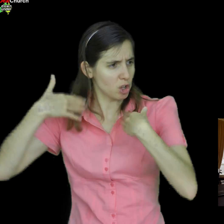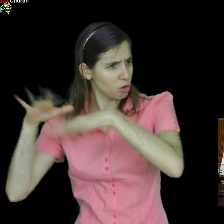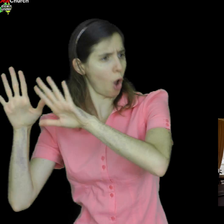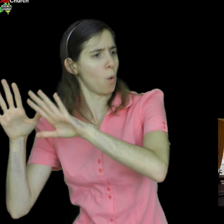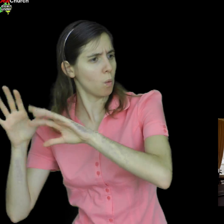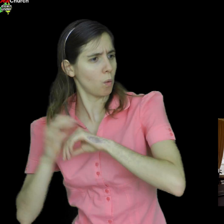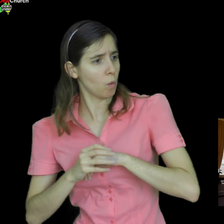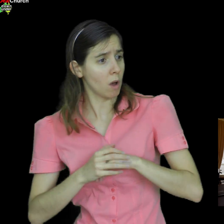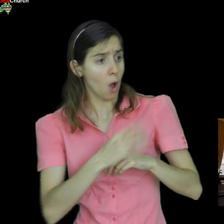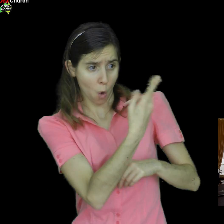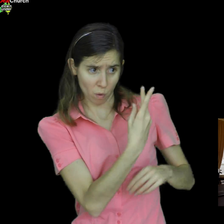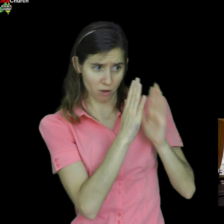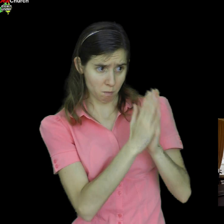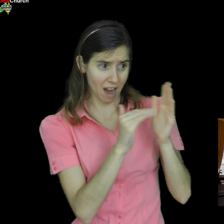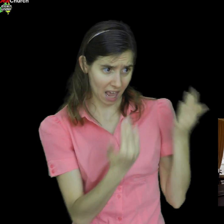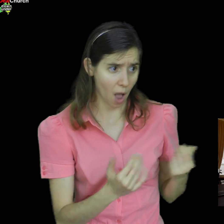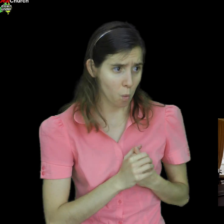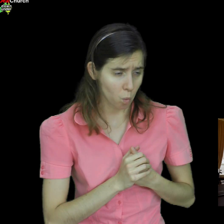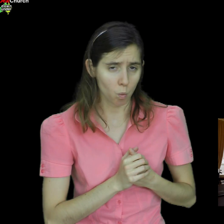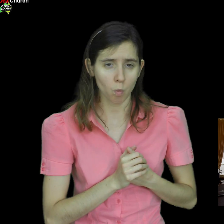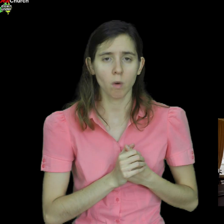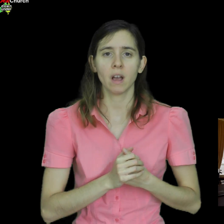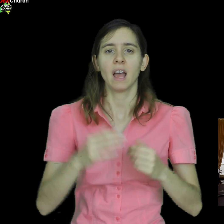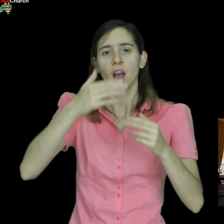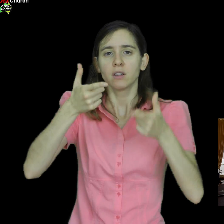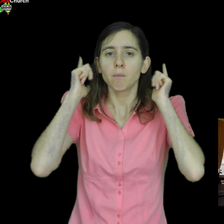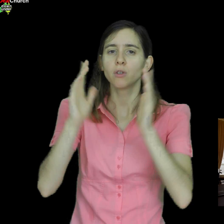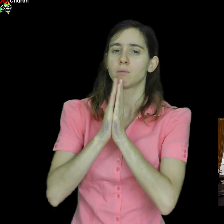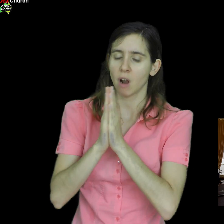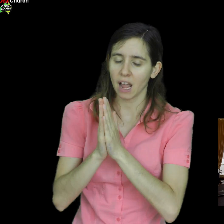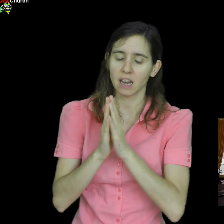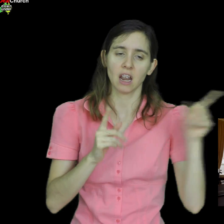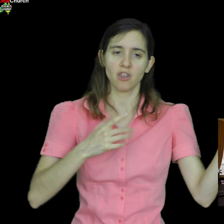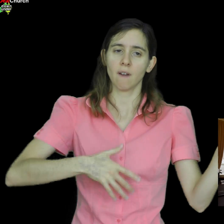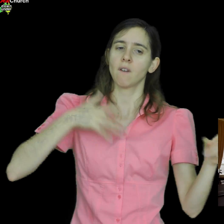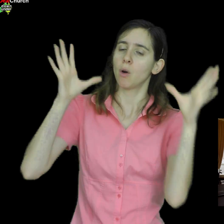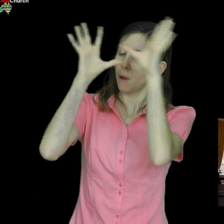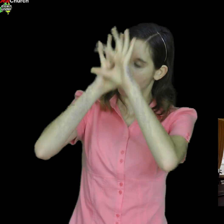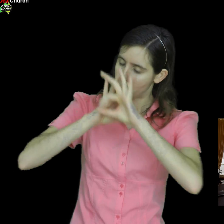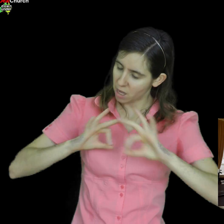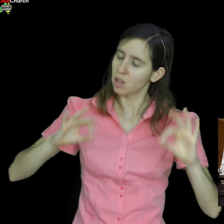Let's pray now." As Ana prayed, Jaya felt peace flood over her.